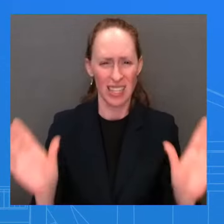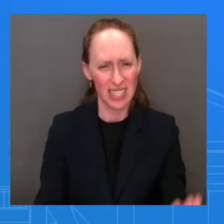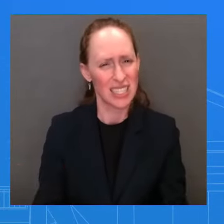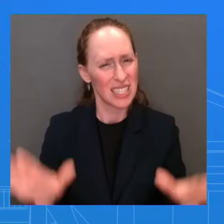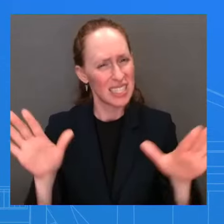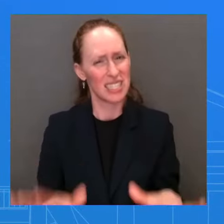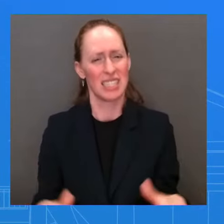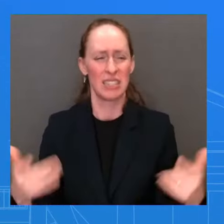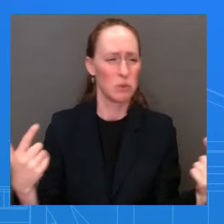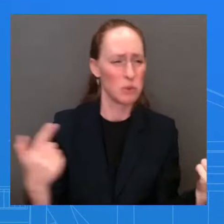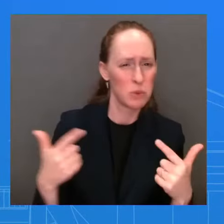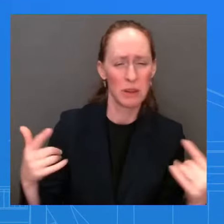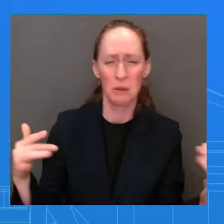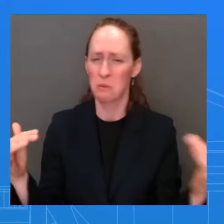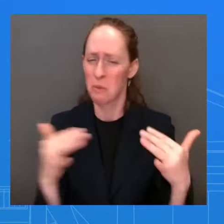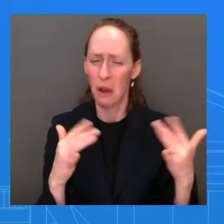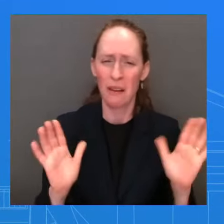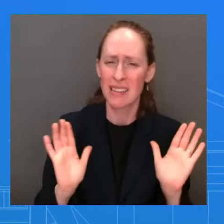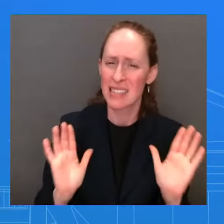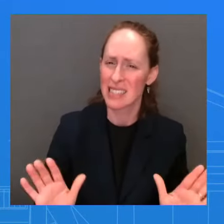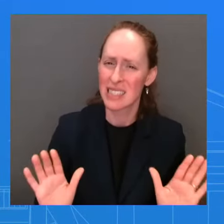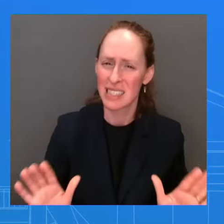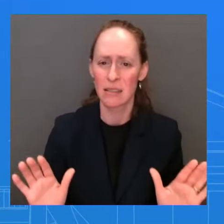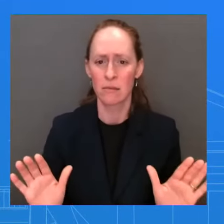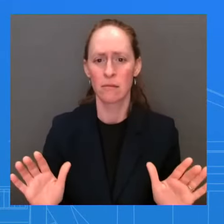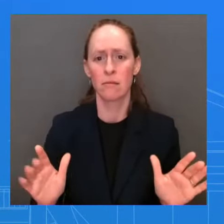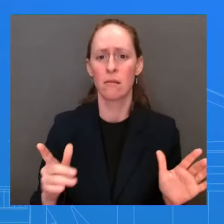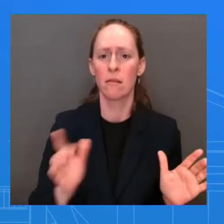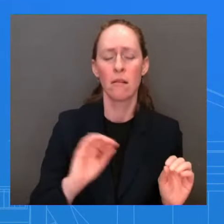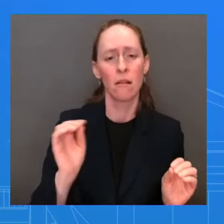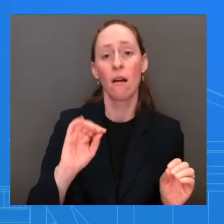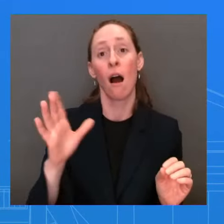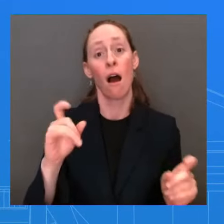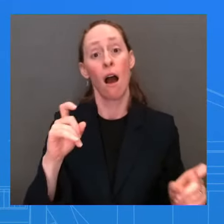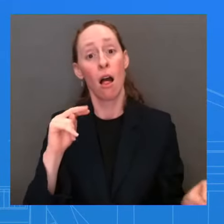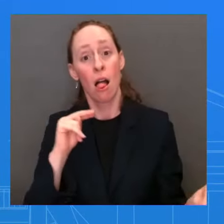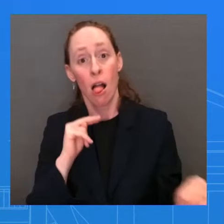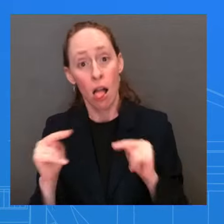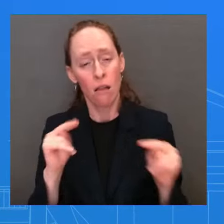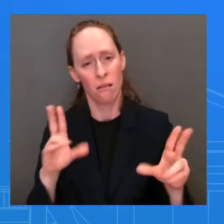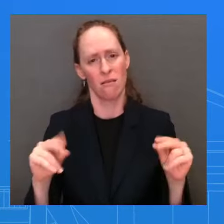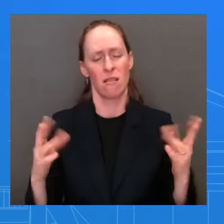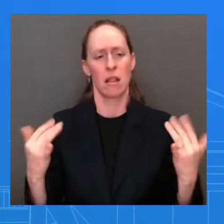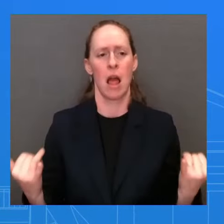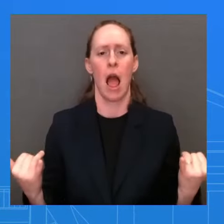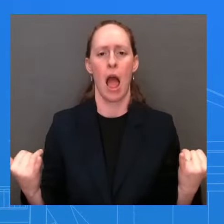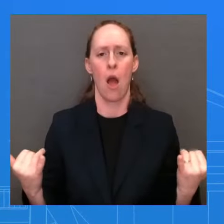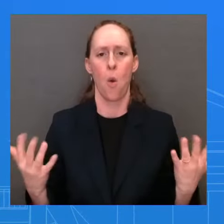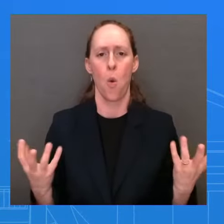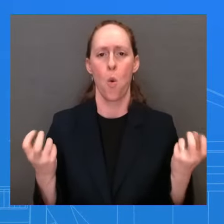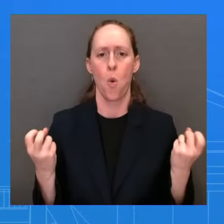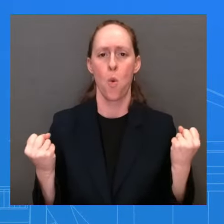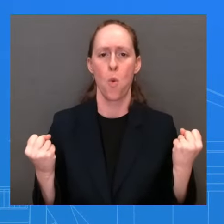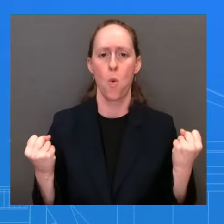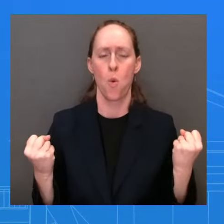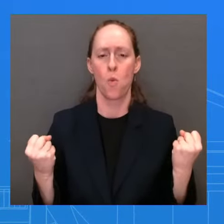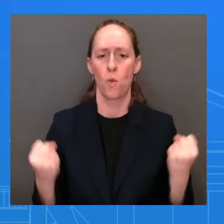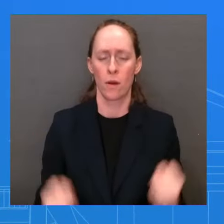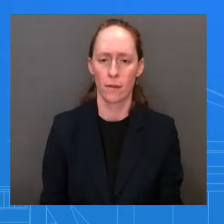And we are consulting very closely with regional and other partners as well. And I know many of you have been reporting this, but following the intense negotiation